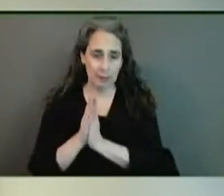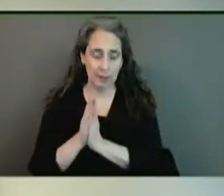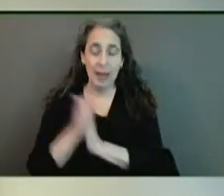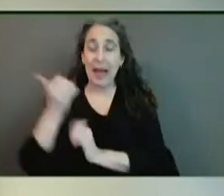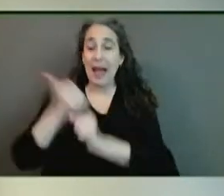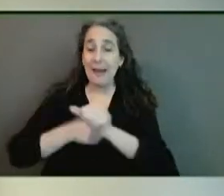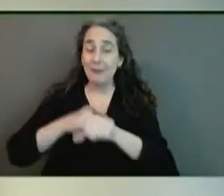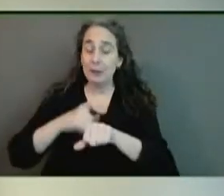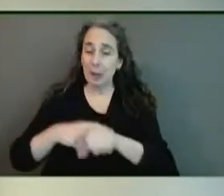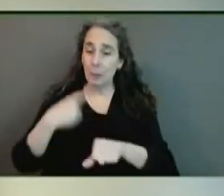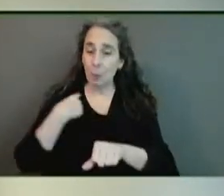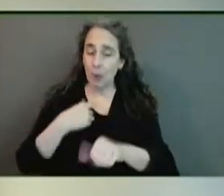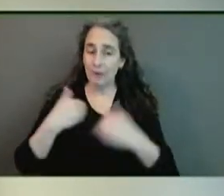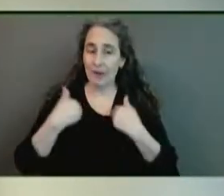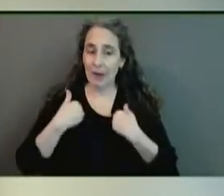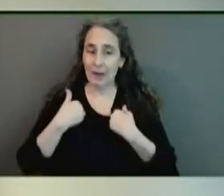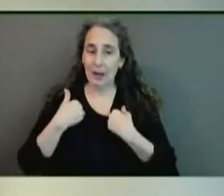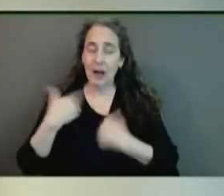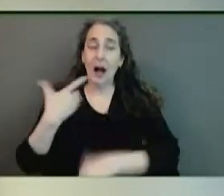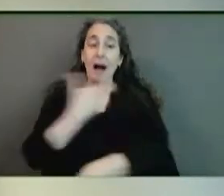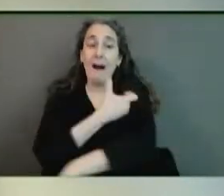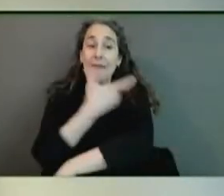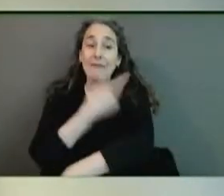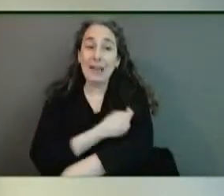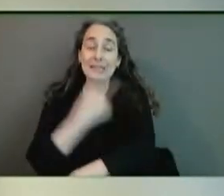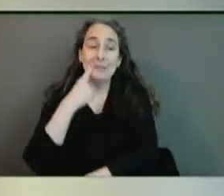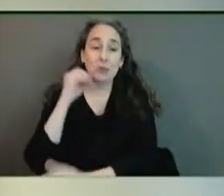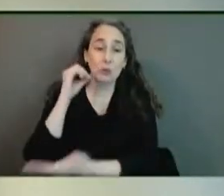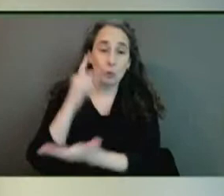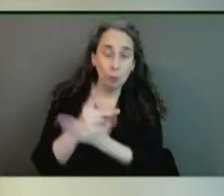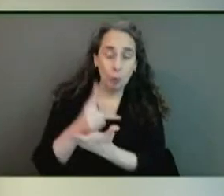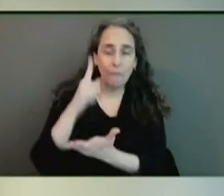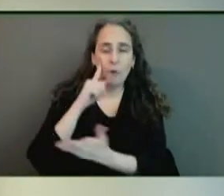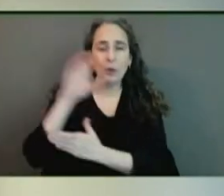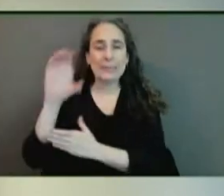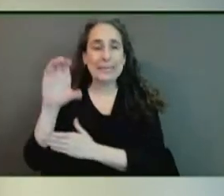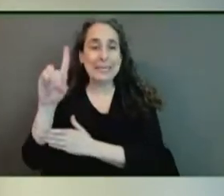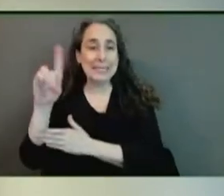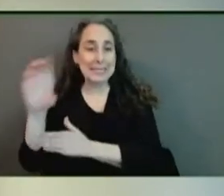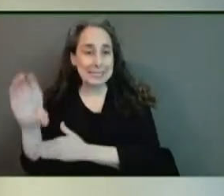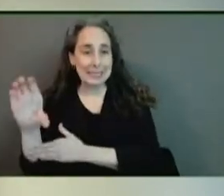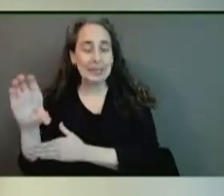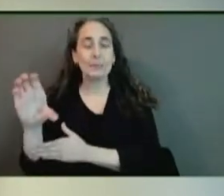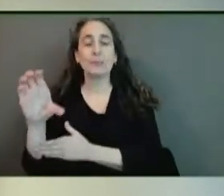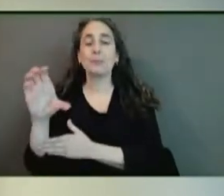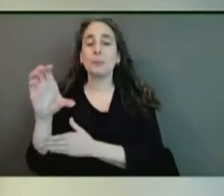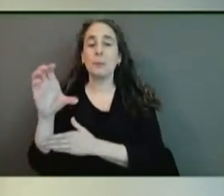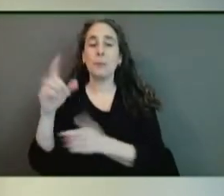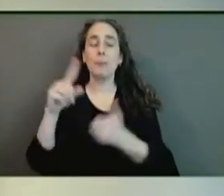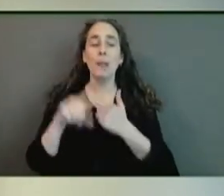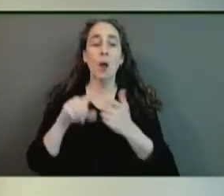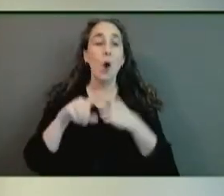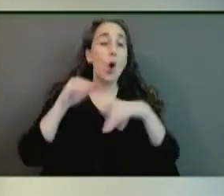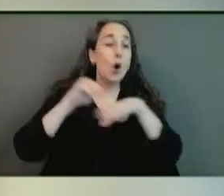request. Every time we've had vaccines to be approved by the